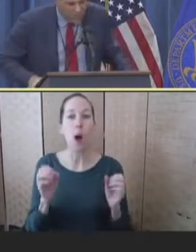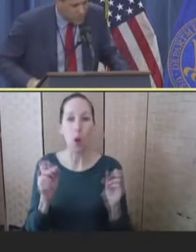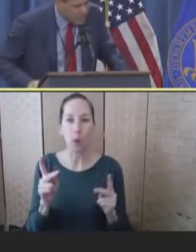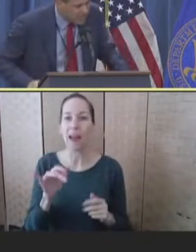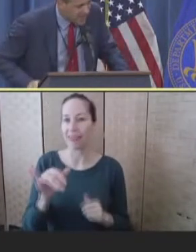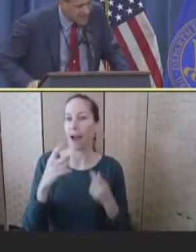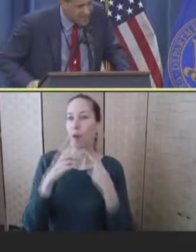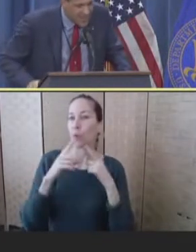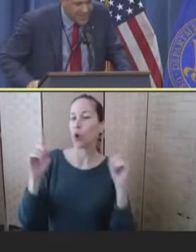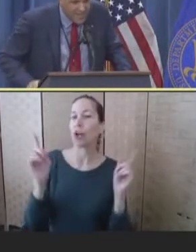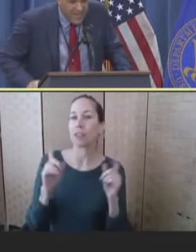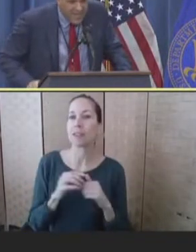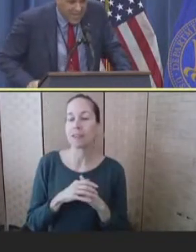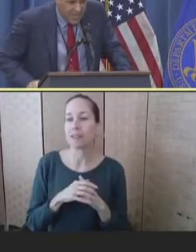We'll just advance the slides.